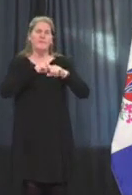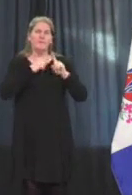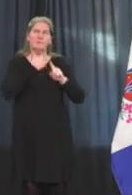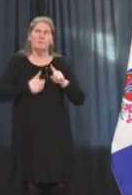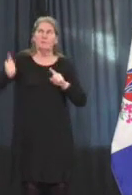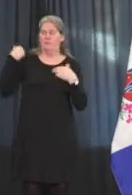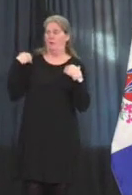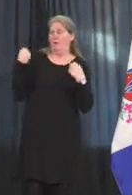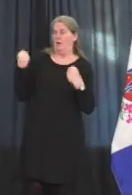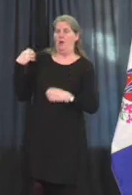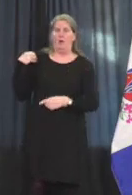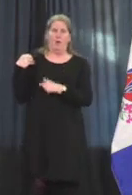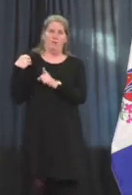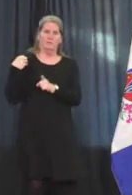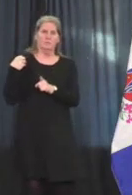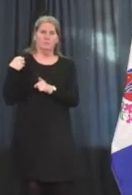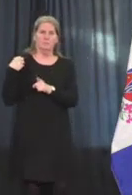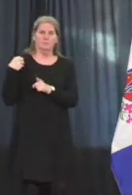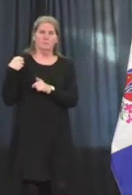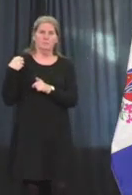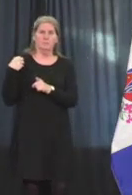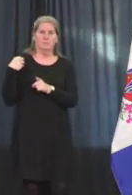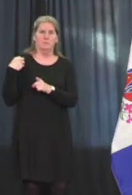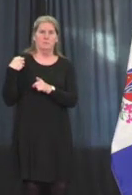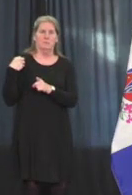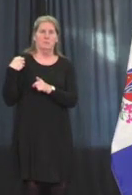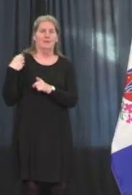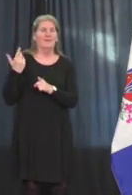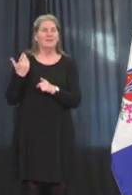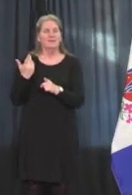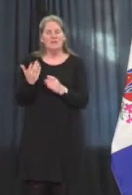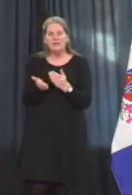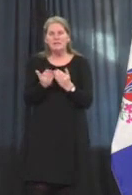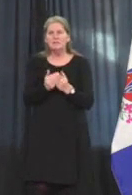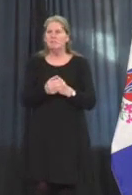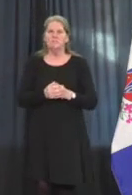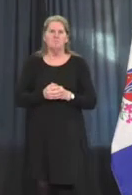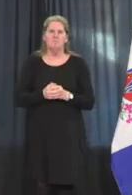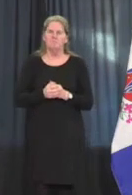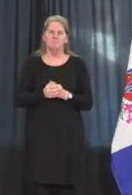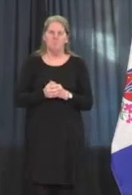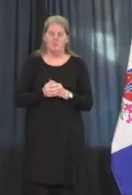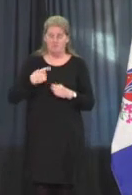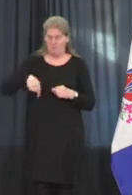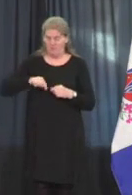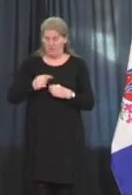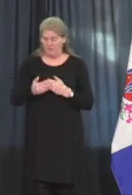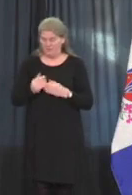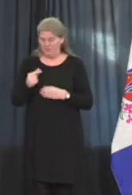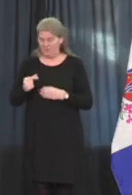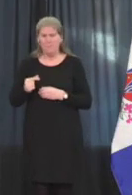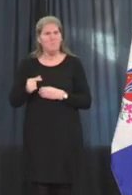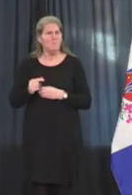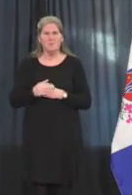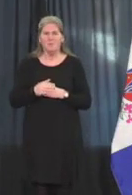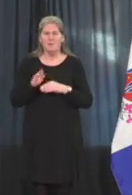CHIEF MEDICAL OFFICER OF HEALTH. NONE OF THIS EASY, NOT FOR US AS A GOVERNMENT, NOT FOR